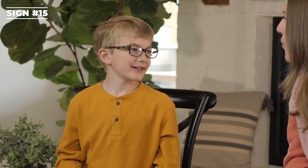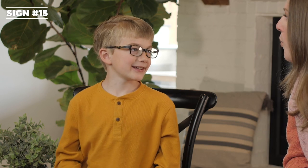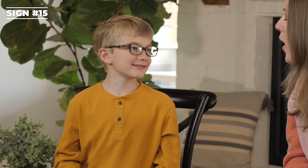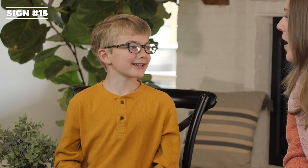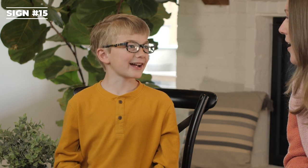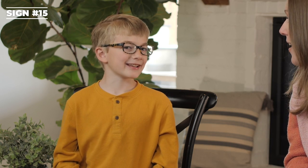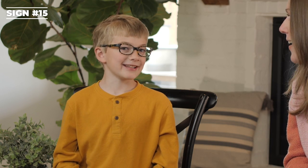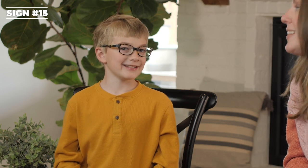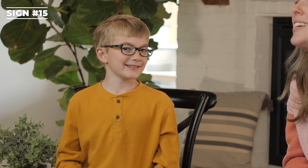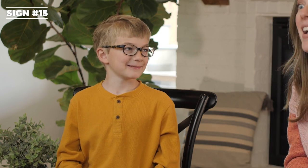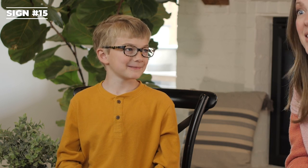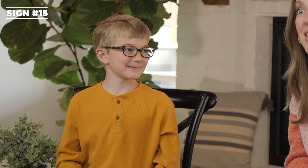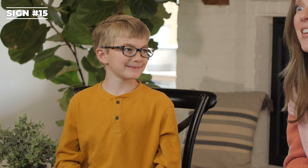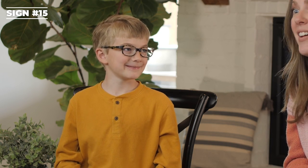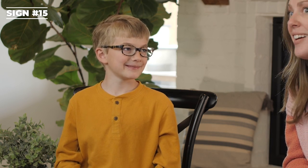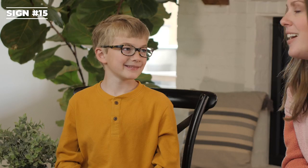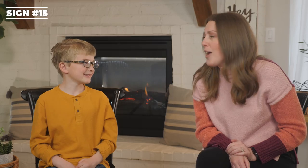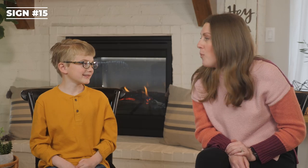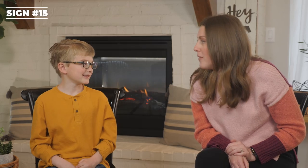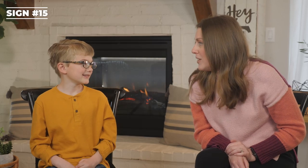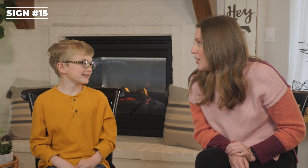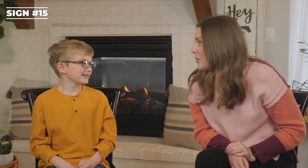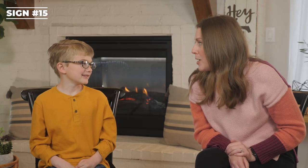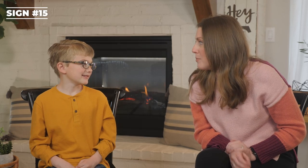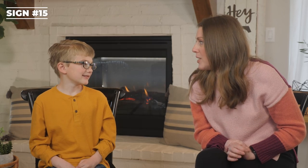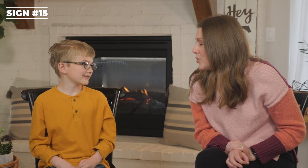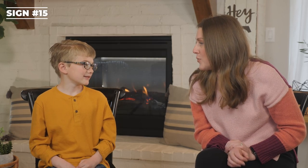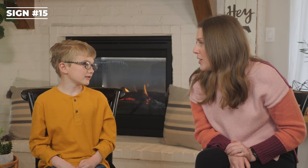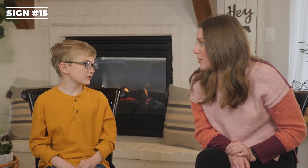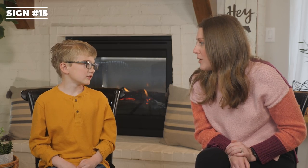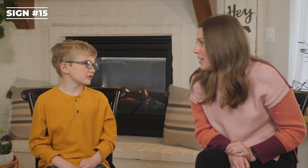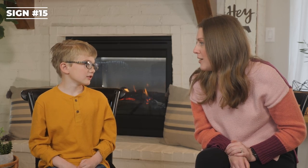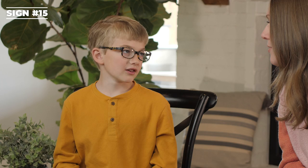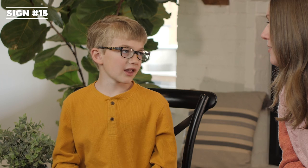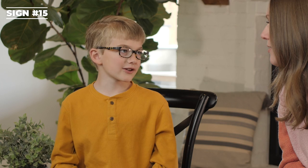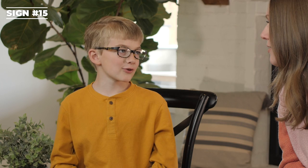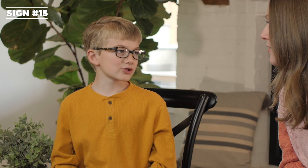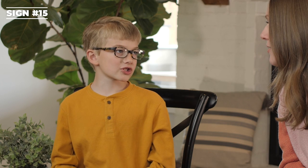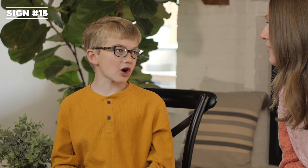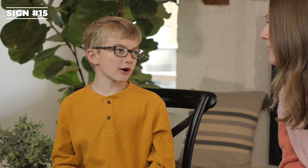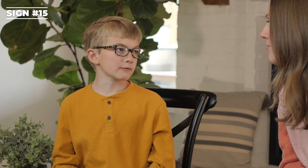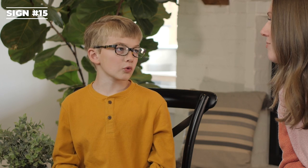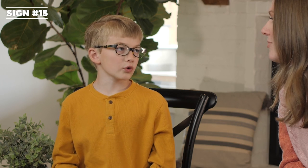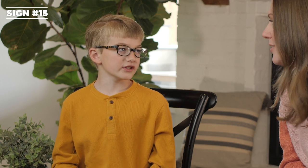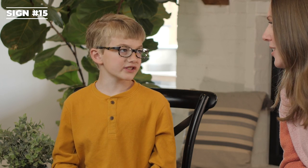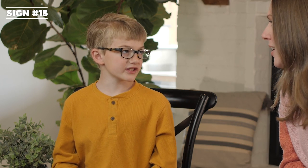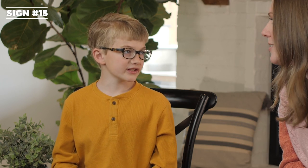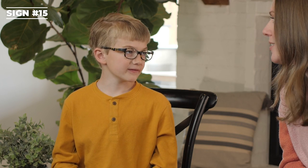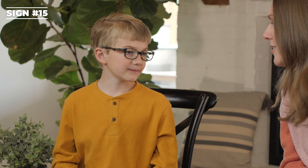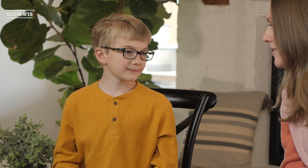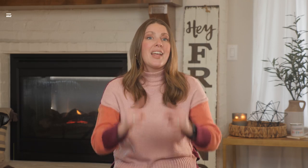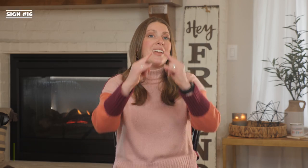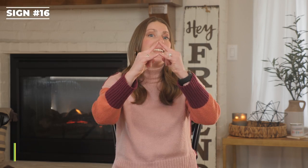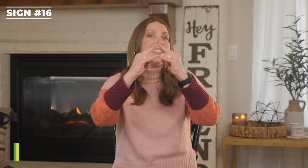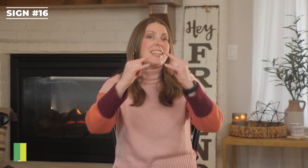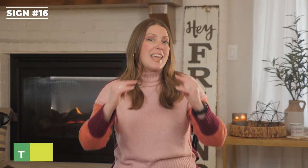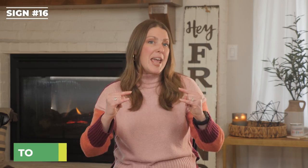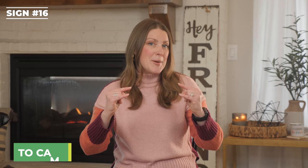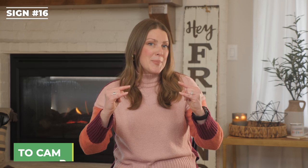Me...and daddy. Yes and what video game is your favorite right now? Lego Star Wars. Yes. 'To camp,